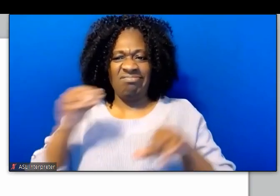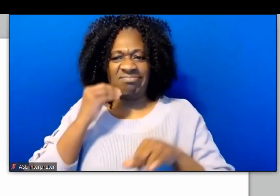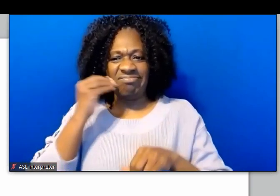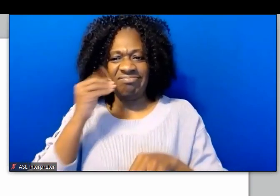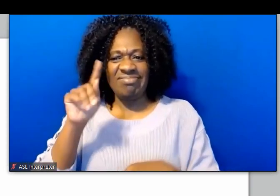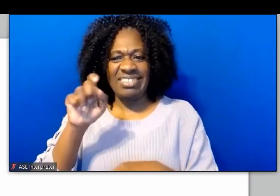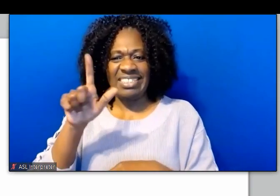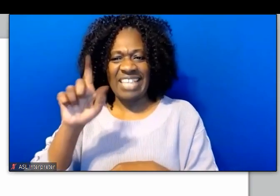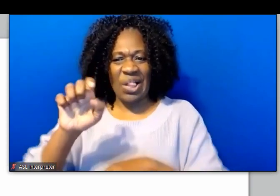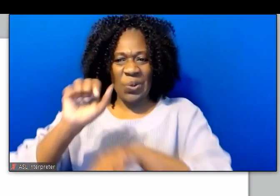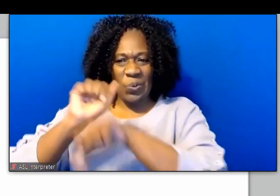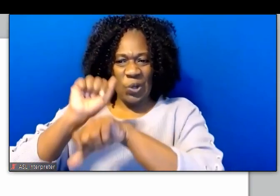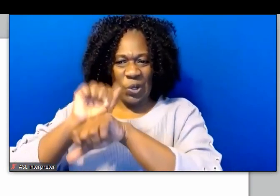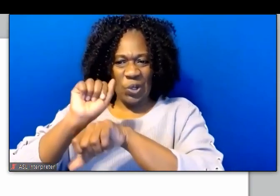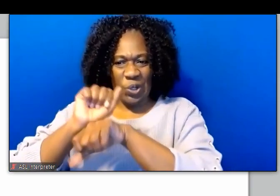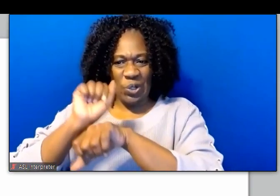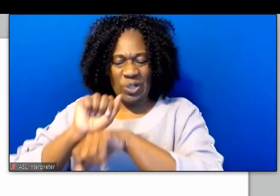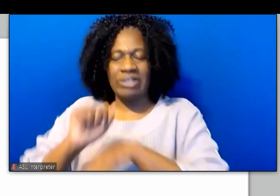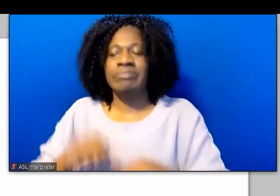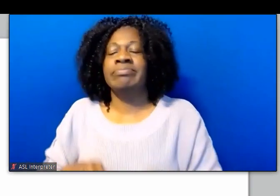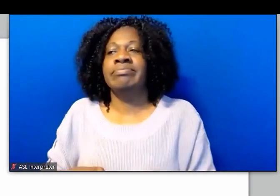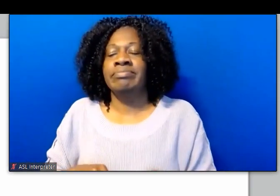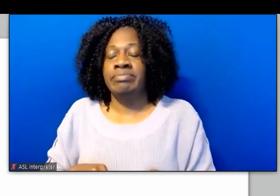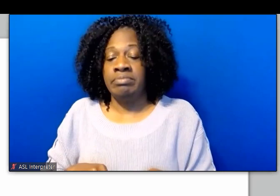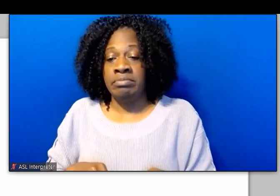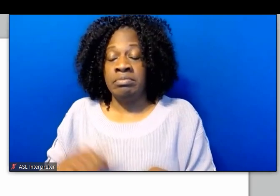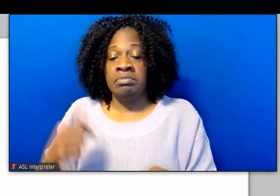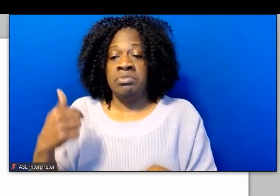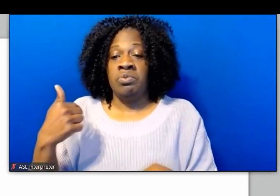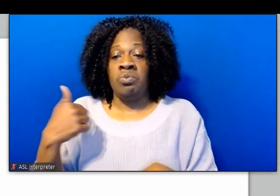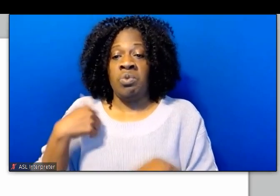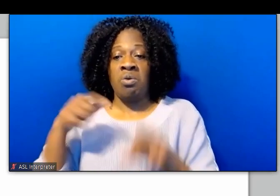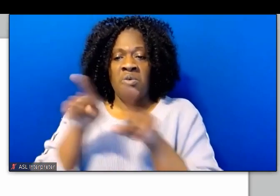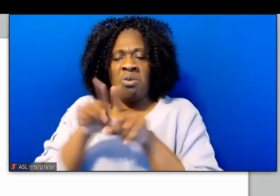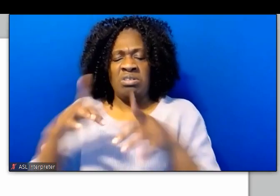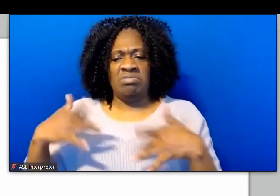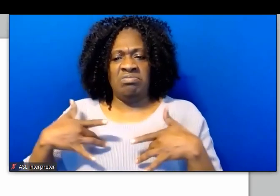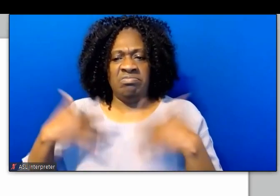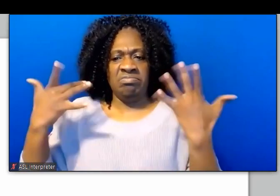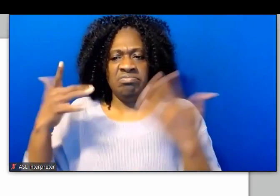and we also have some events, for example the council